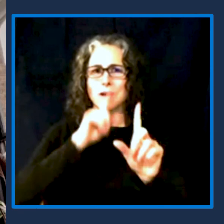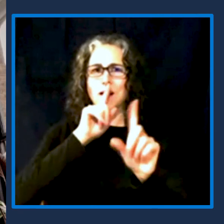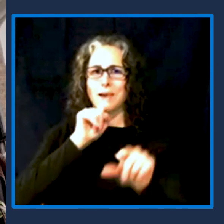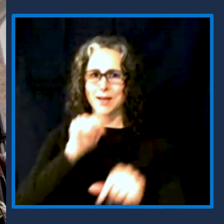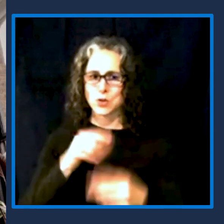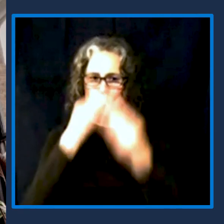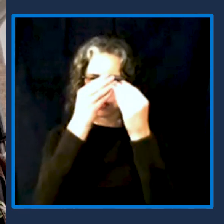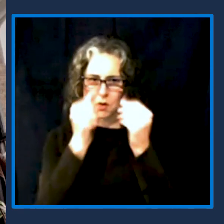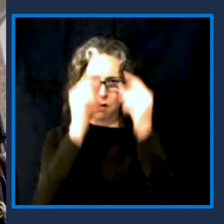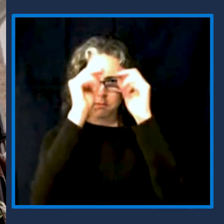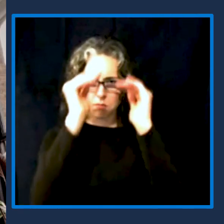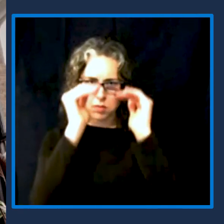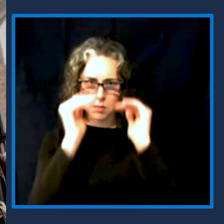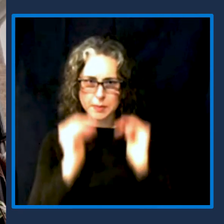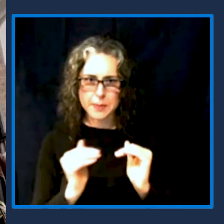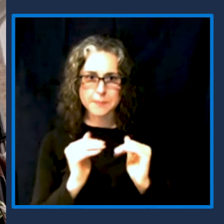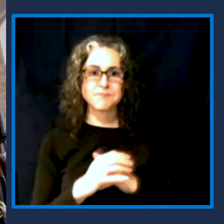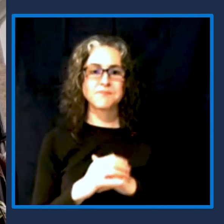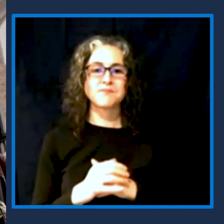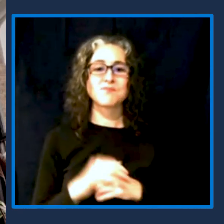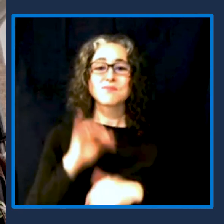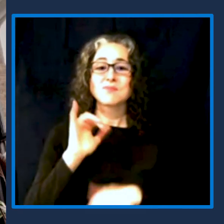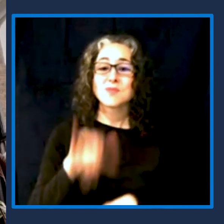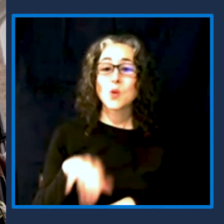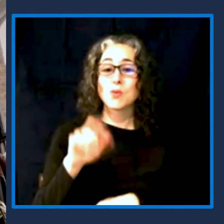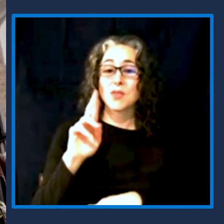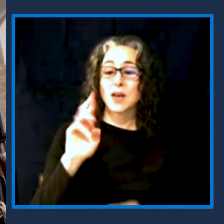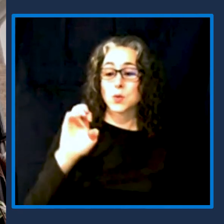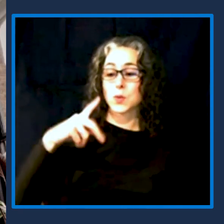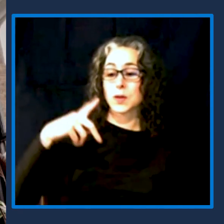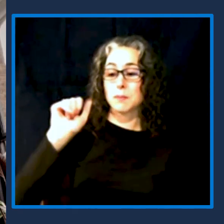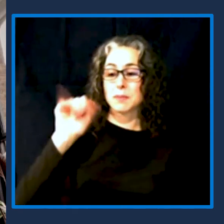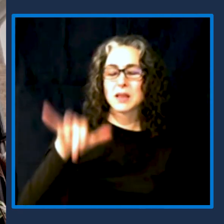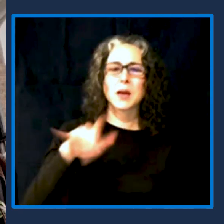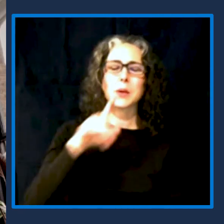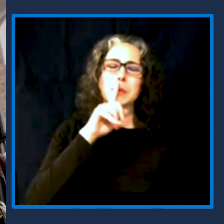so that students and also adults who support them during this digital learning time